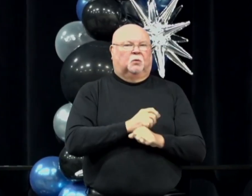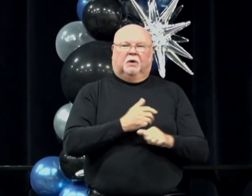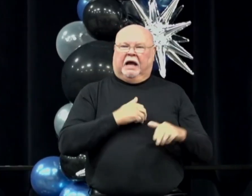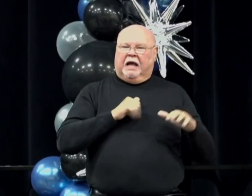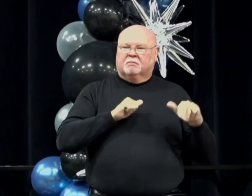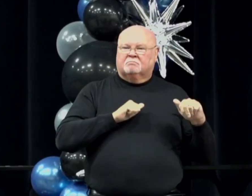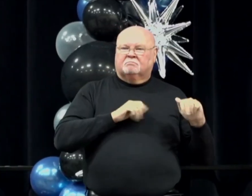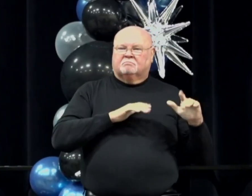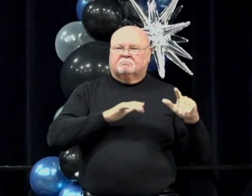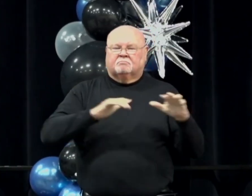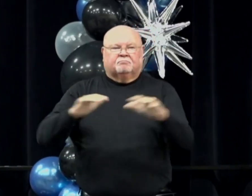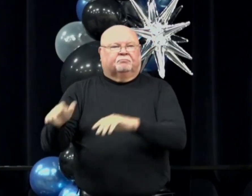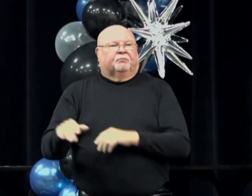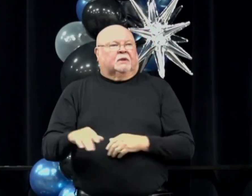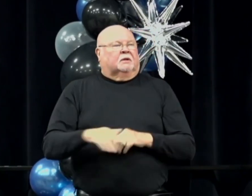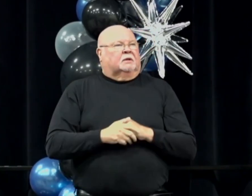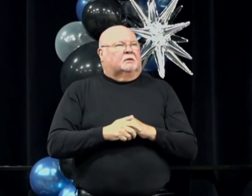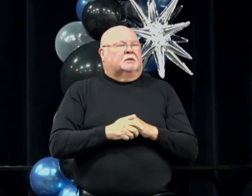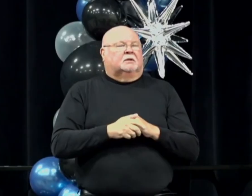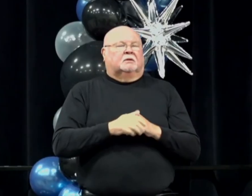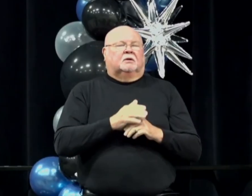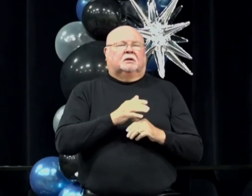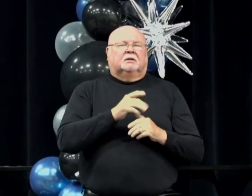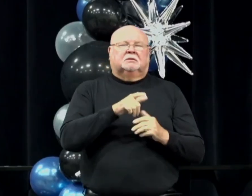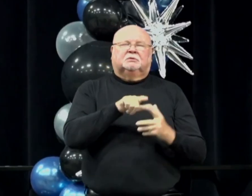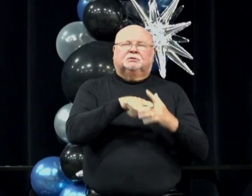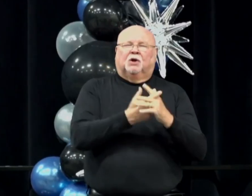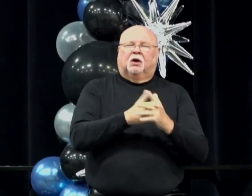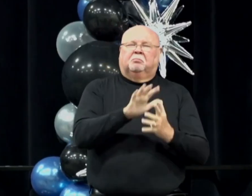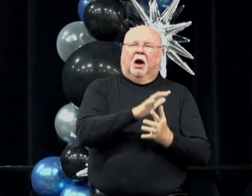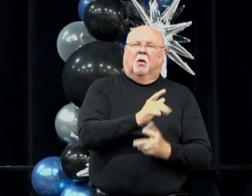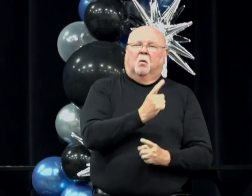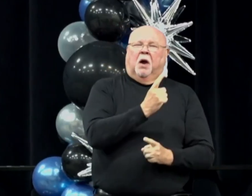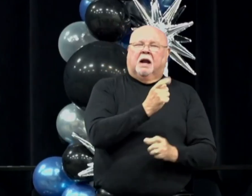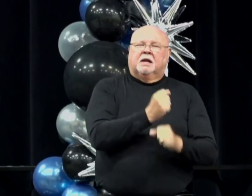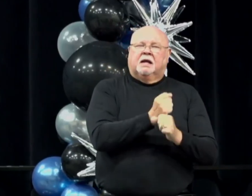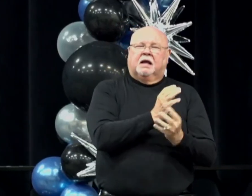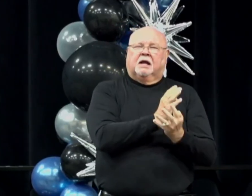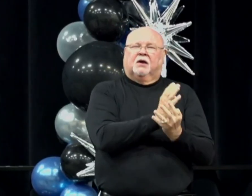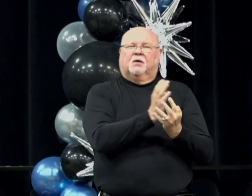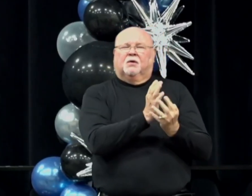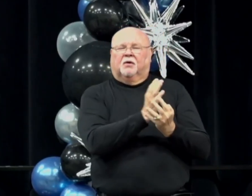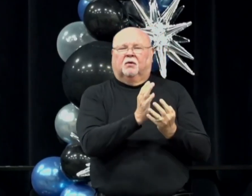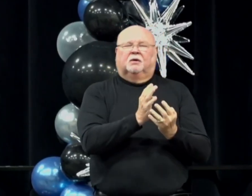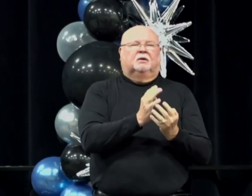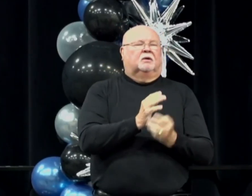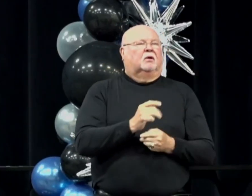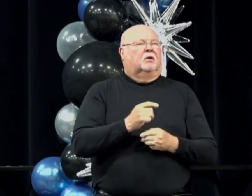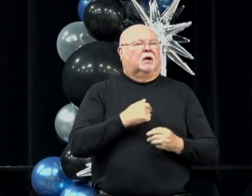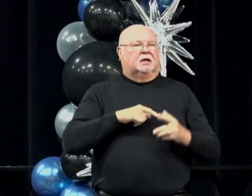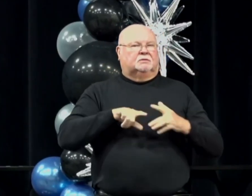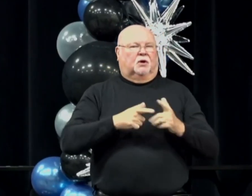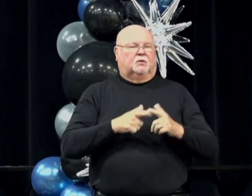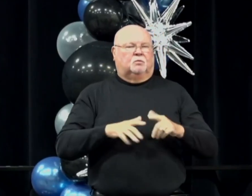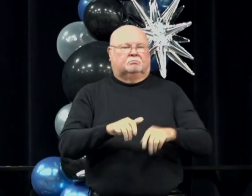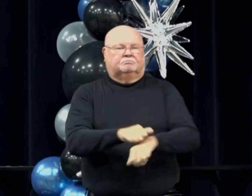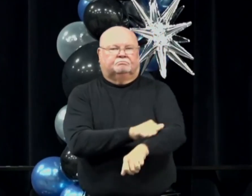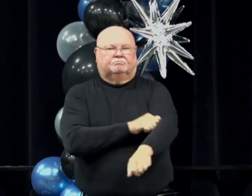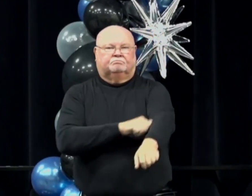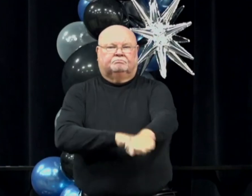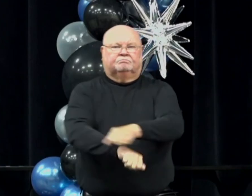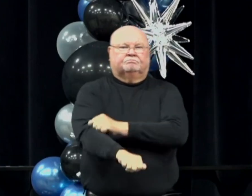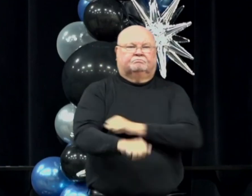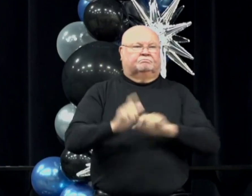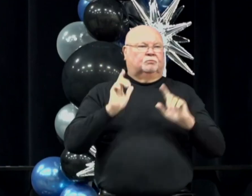and so we did that. After about one year, I really started getting invested,